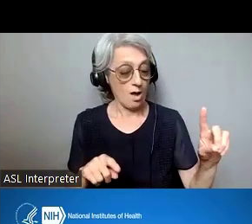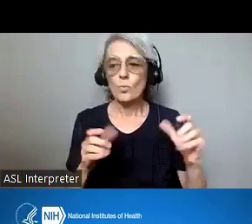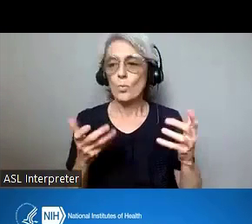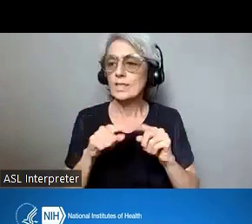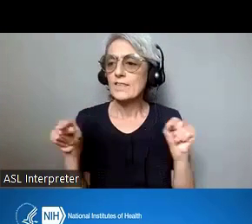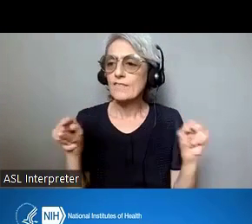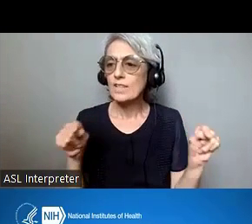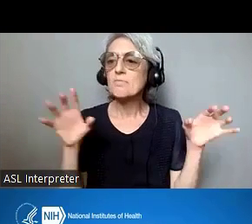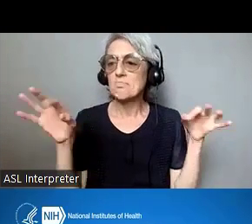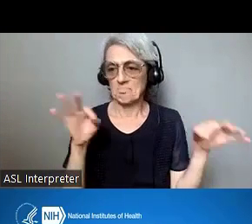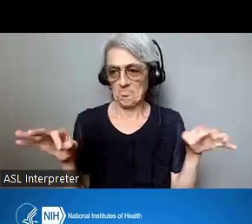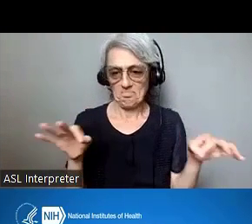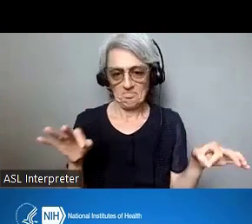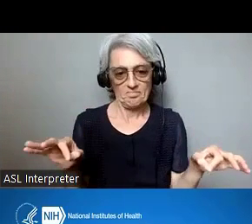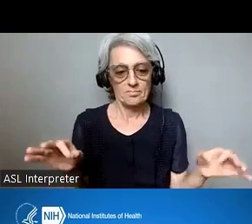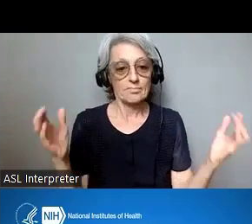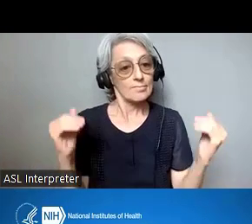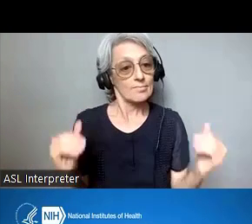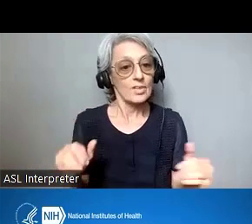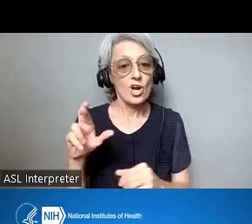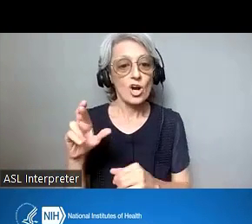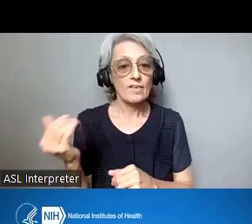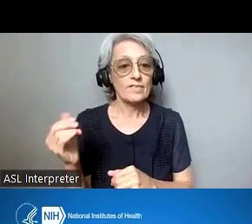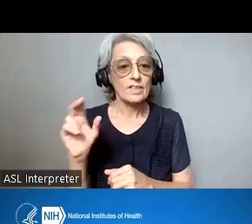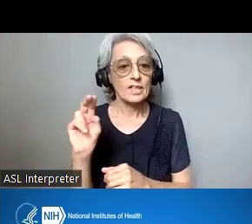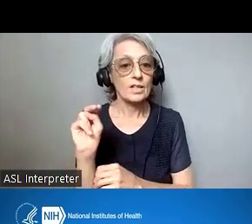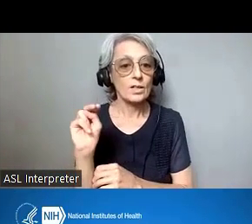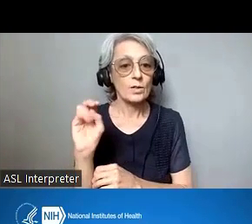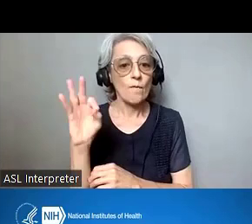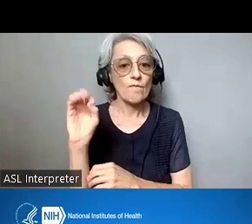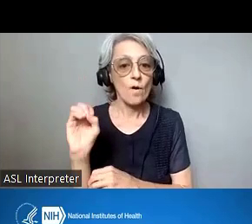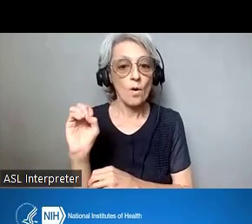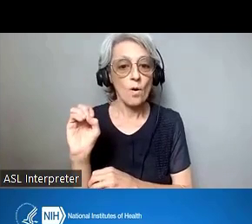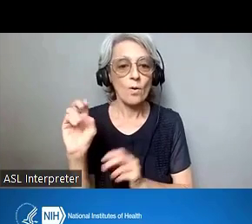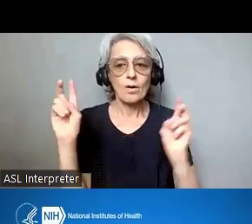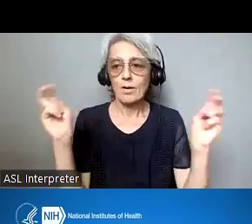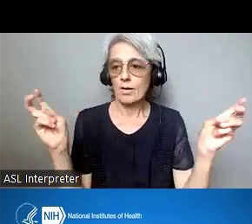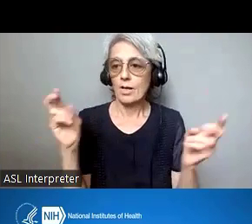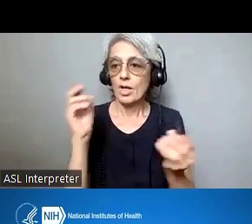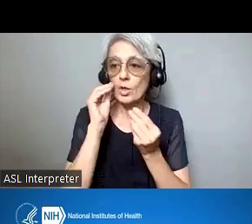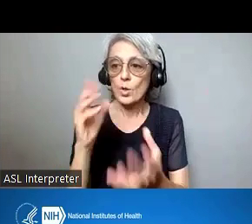and the specifics of the R15 NOFOs, or Notices of Funding Opportunities.